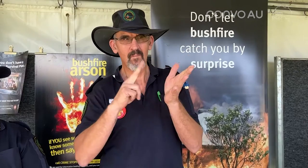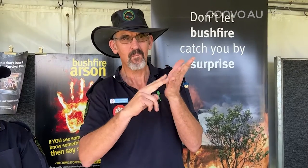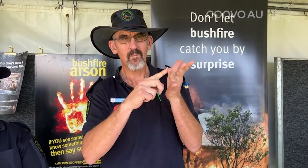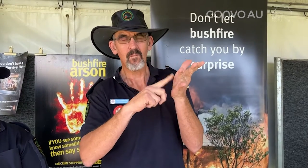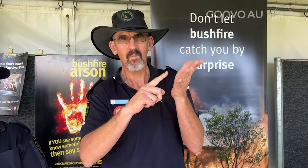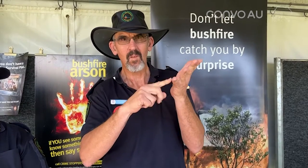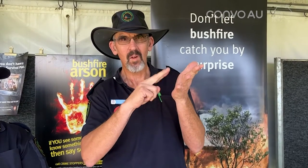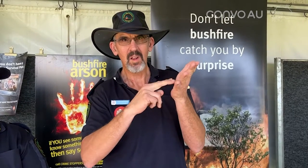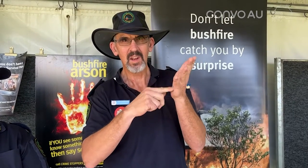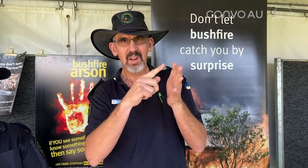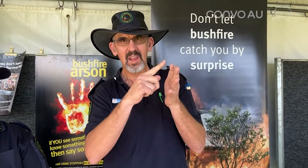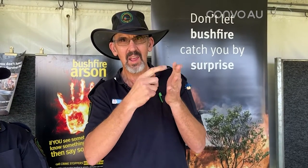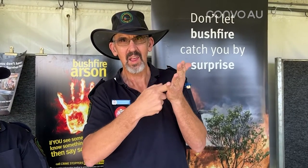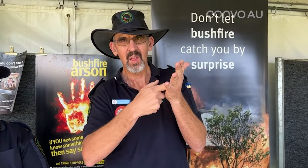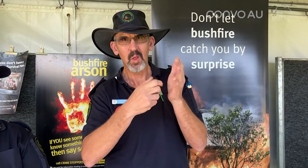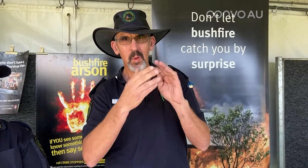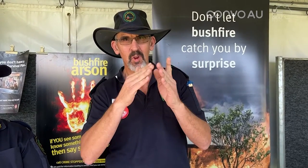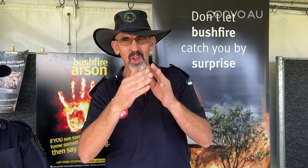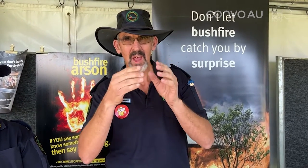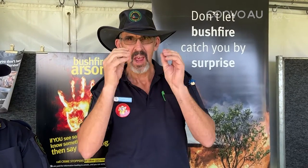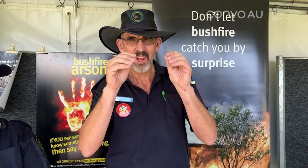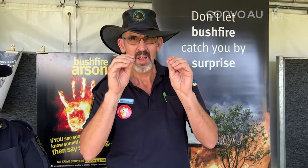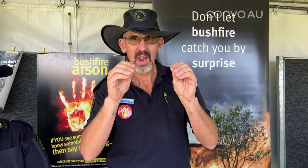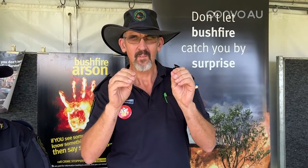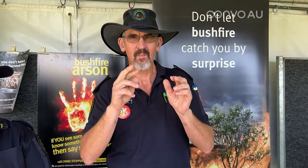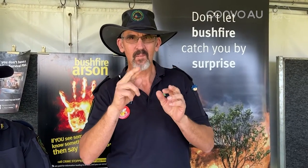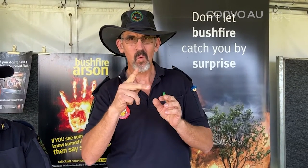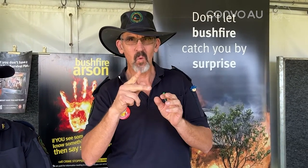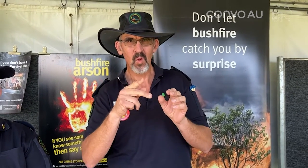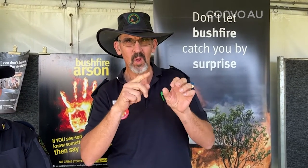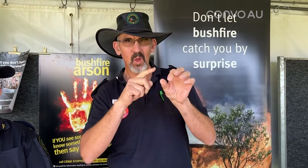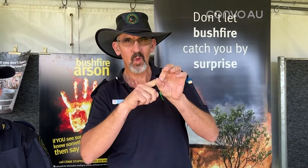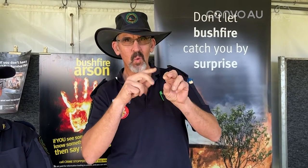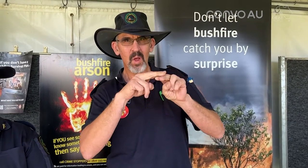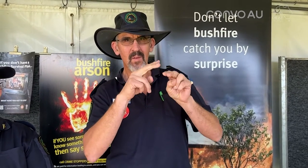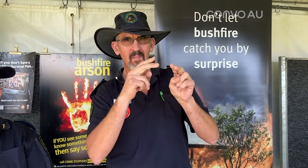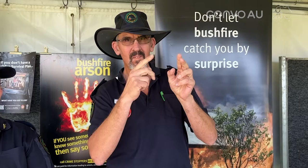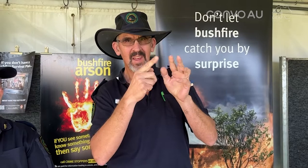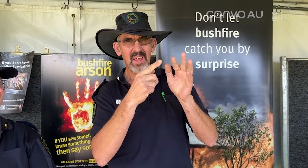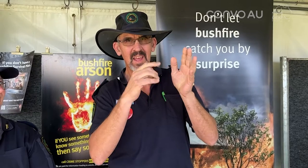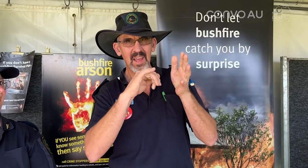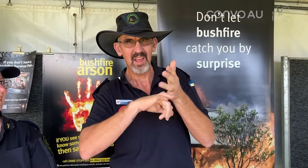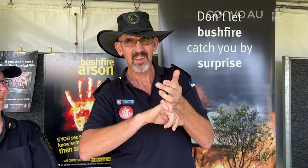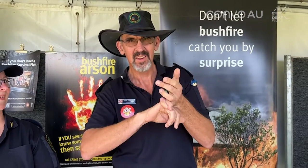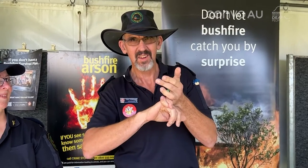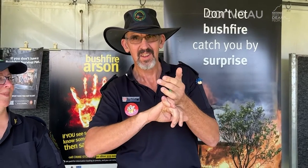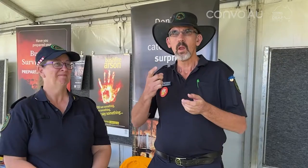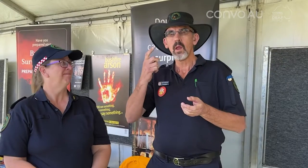I’m a Volunteer Community Educator for Queensland Fire and Emergency Services.